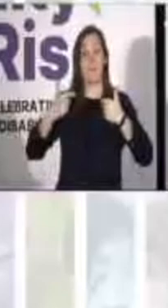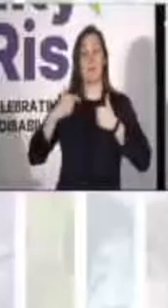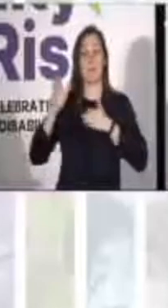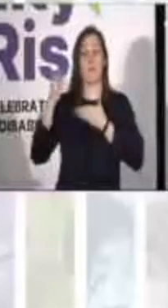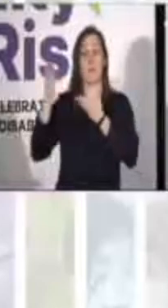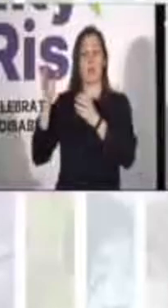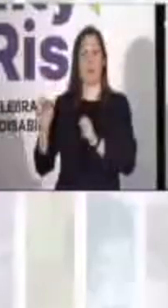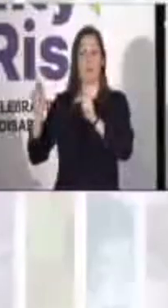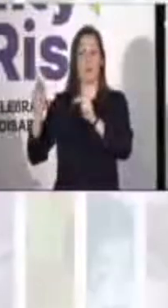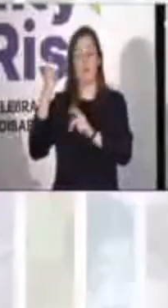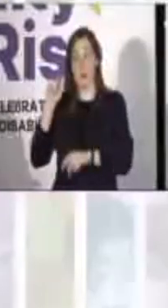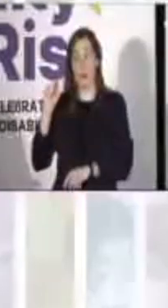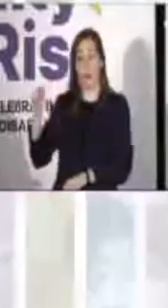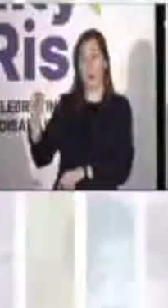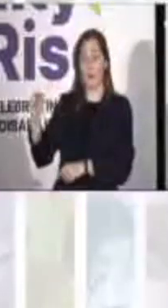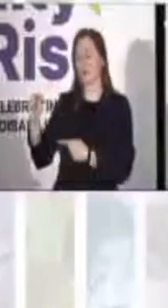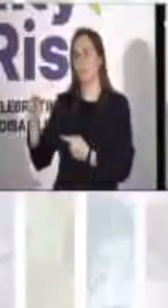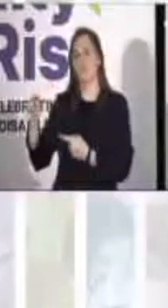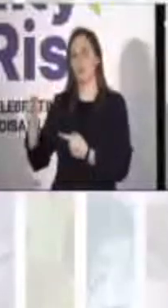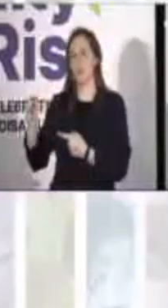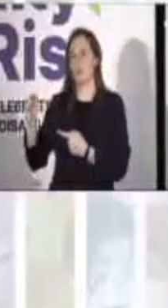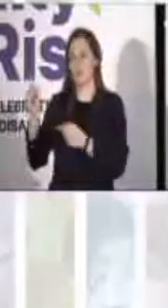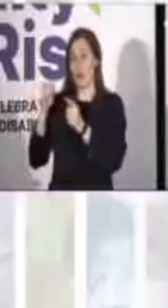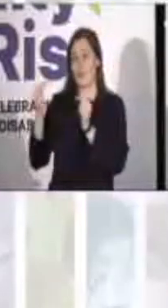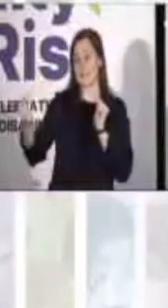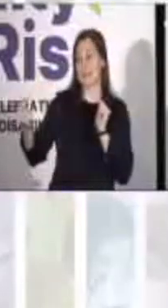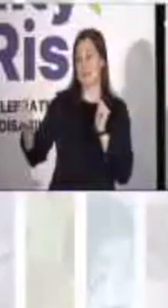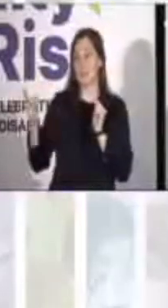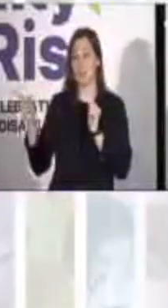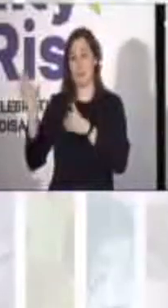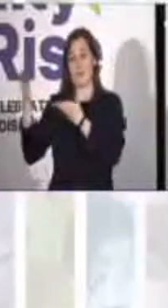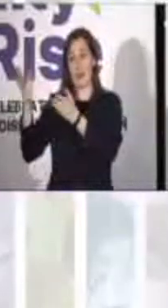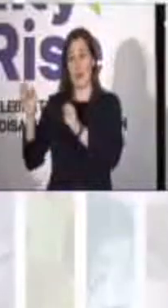BUT THE TRUTH IS SHE GAVE ME AN OPPORTUNITY. SHE CONTINUES TO GIVE ME MANY OPPORTUNITIES